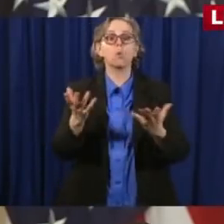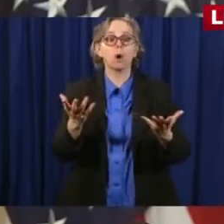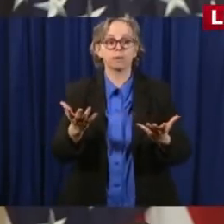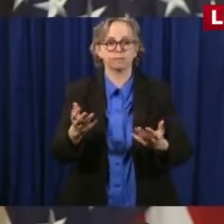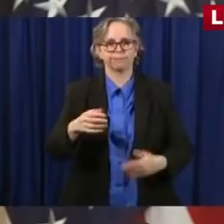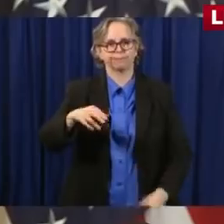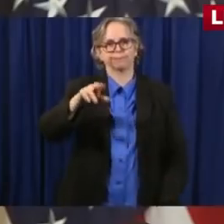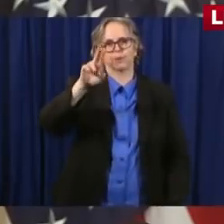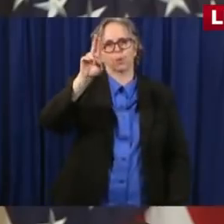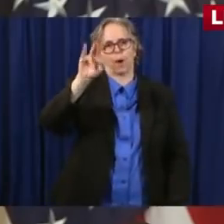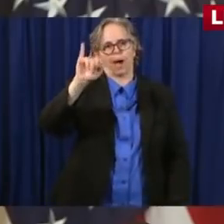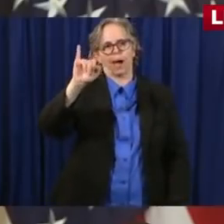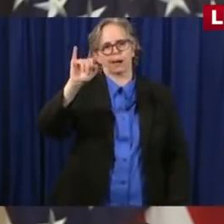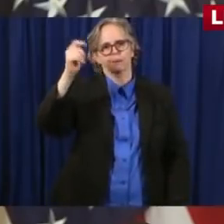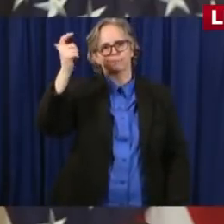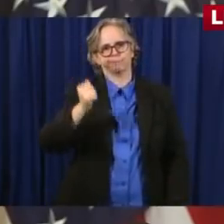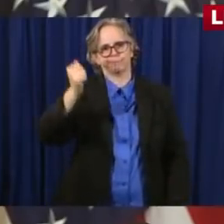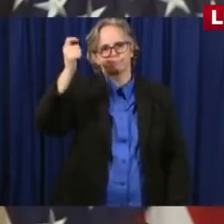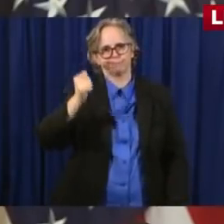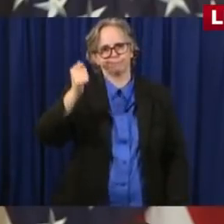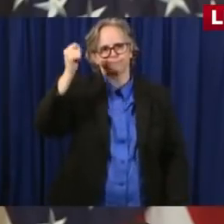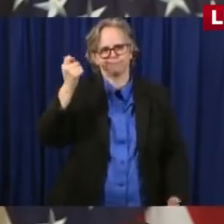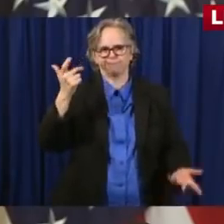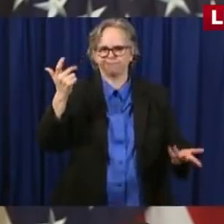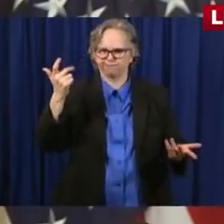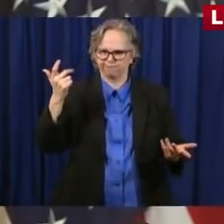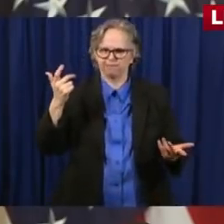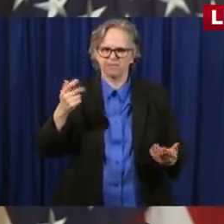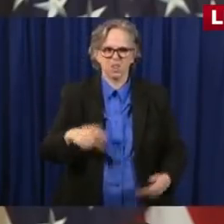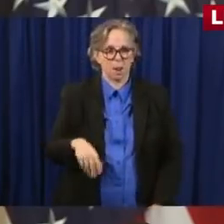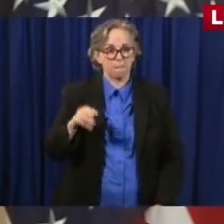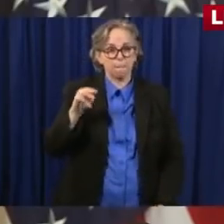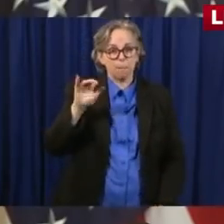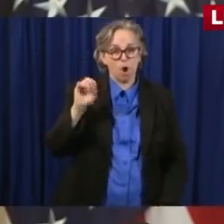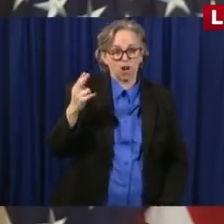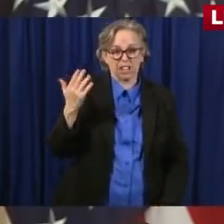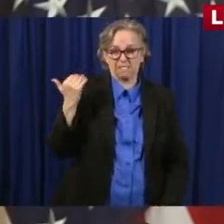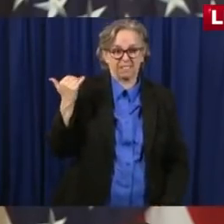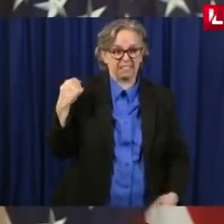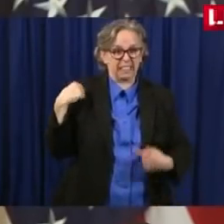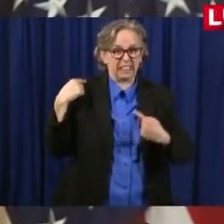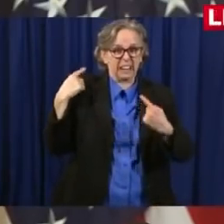PLEASE KNOW THAT OUR TOP AGENCY PRIORITY IS OUR UNEMPLOYMENT PROGRAM.